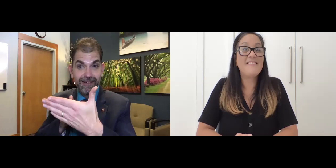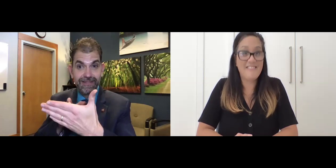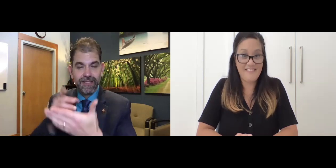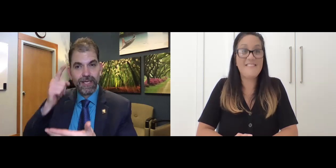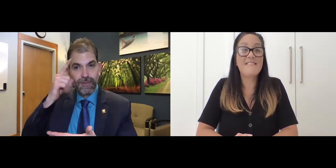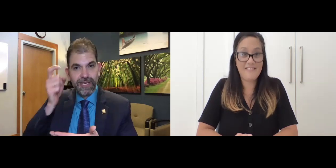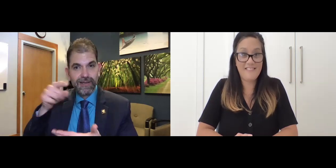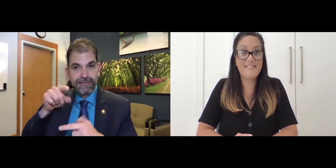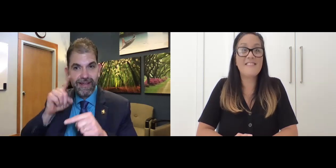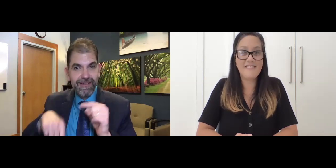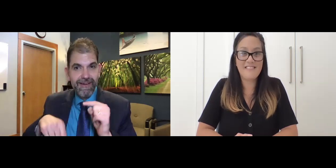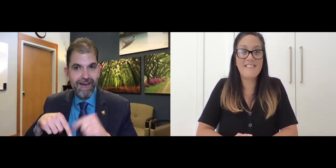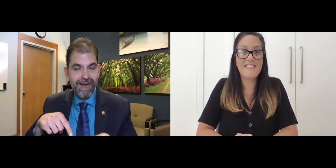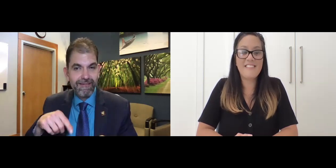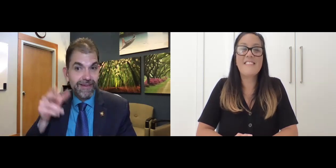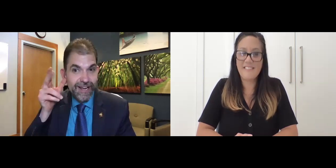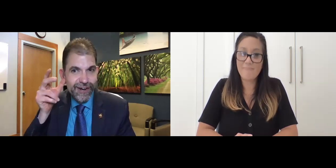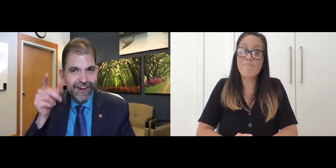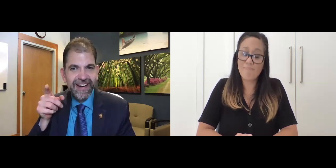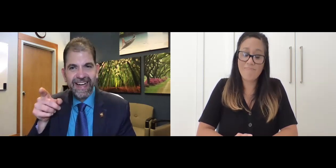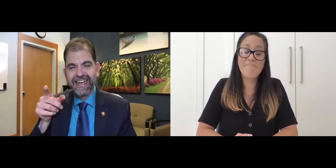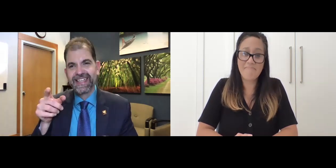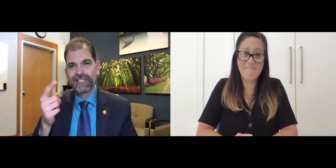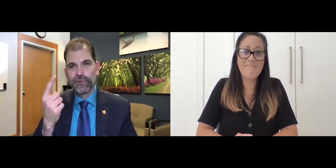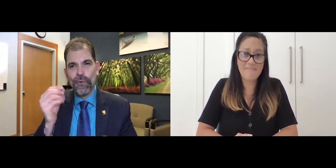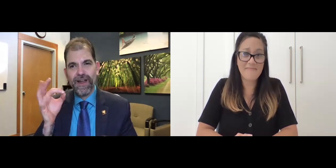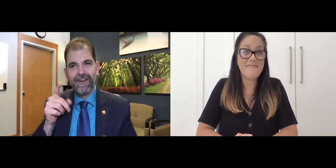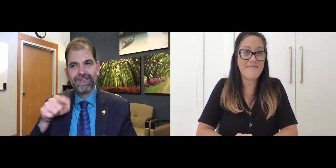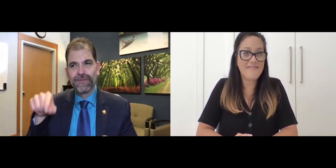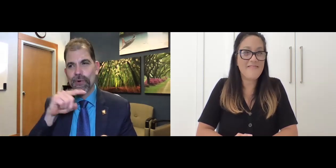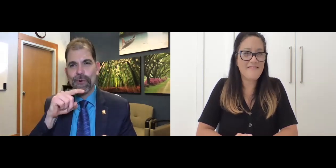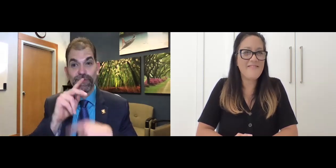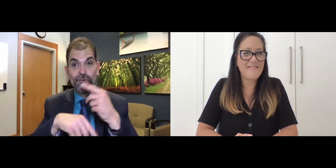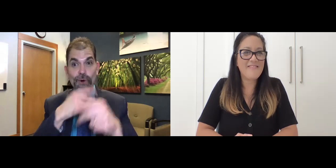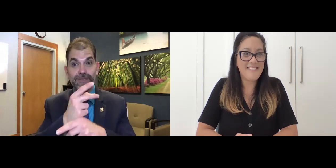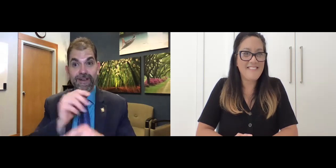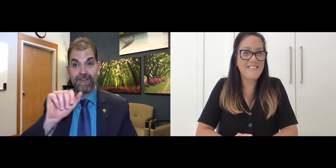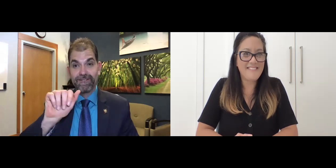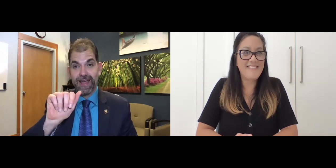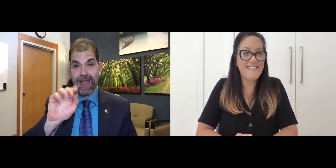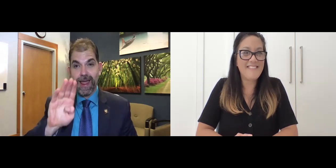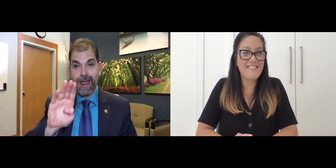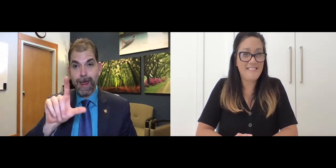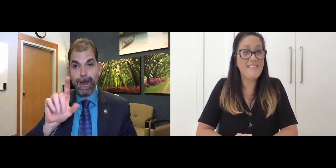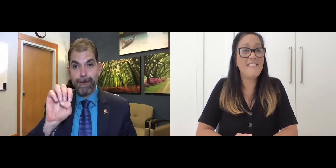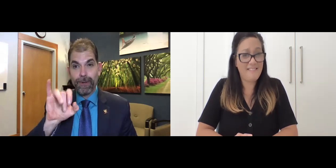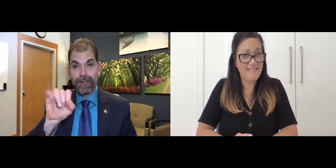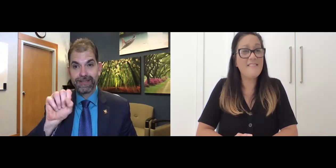they face a lot of discrimination simply because they can't hear.